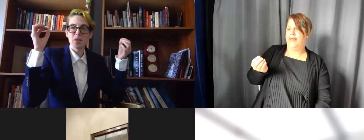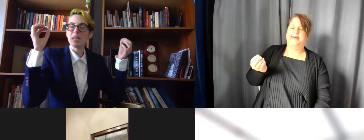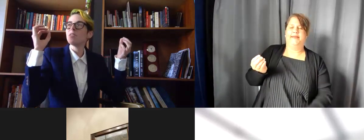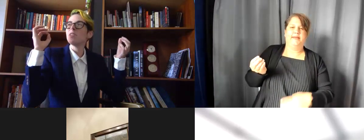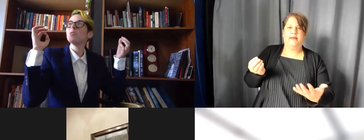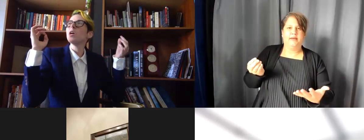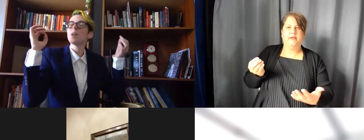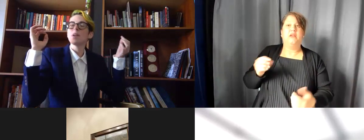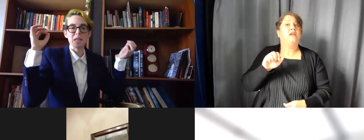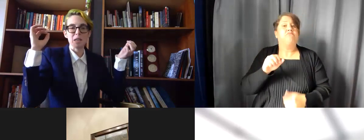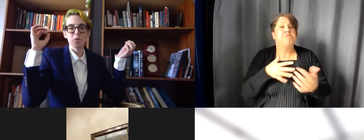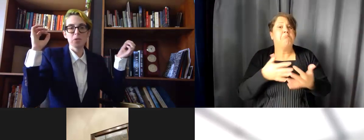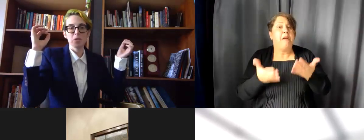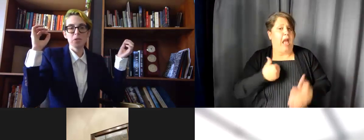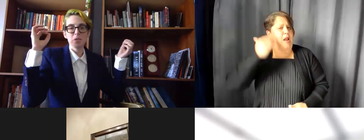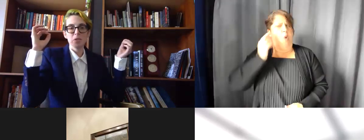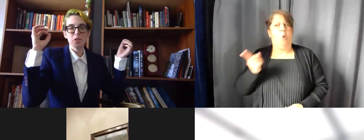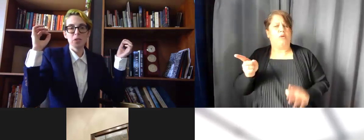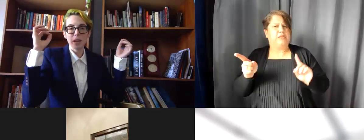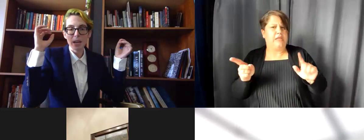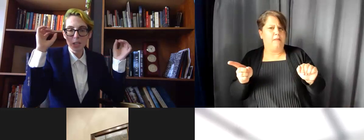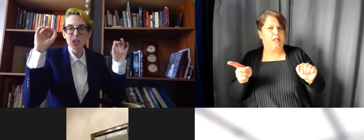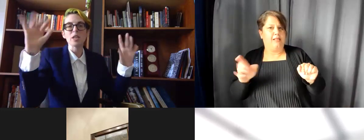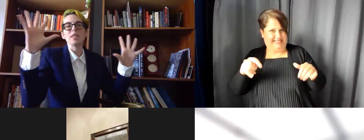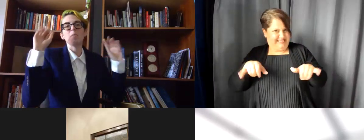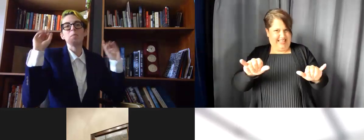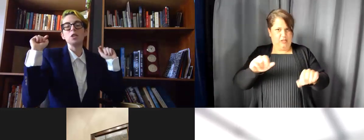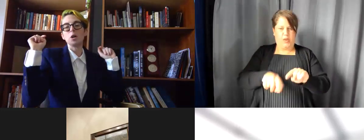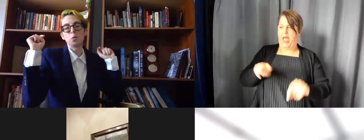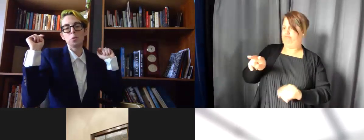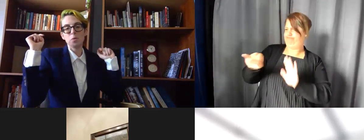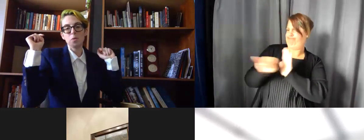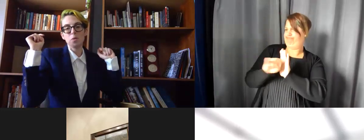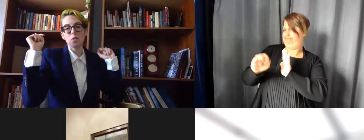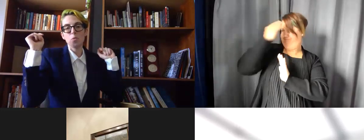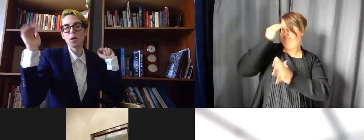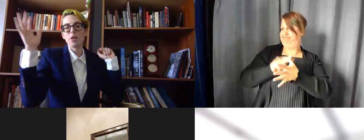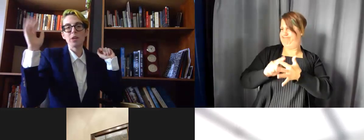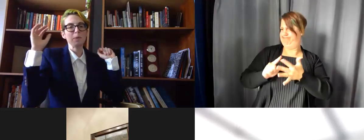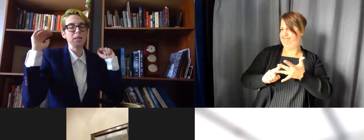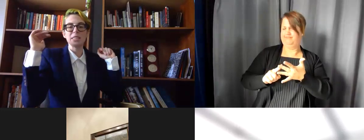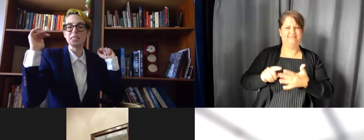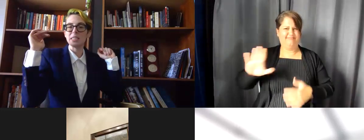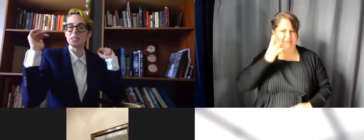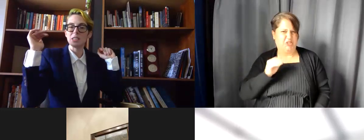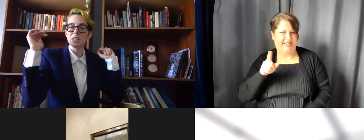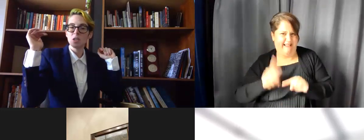Farrah Garland: even if you know they're disabled. you cannot just look at them and know what their experience is.